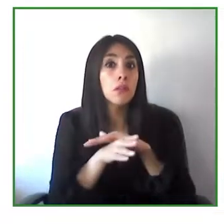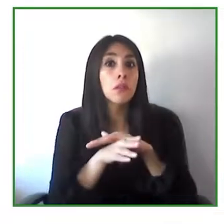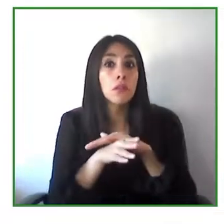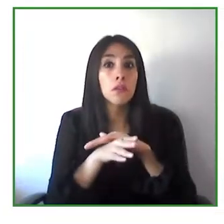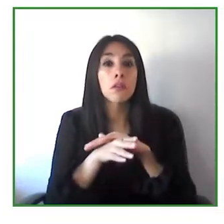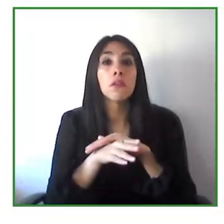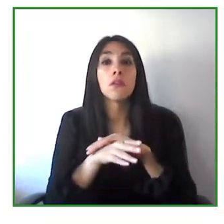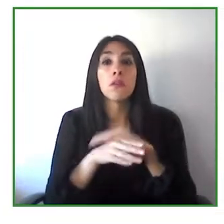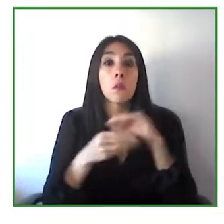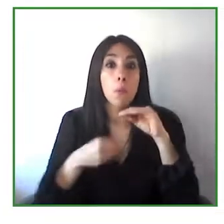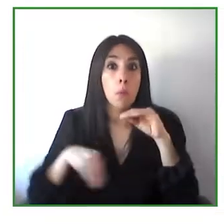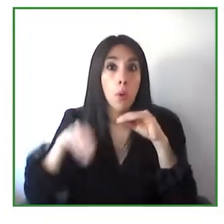communications technologies.